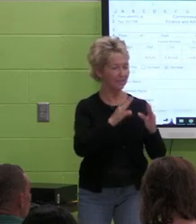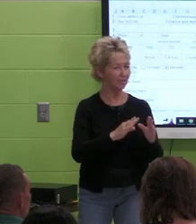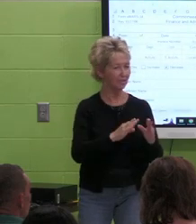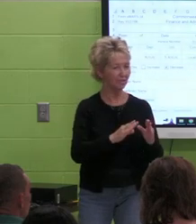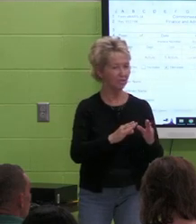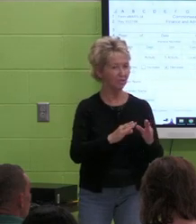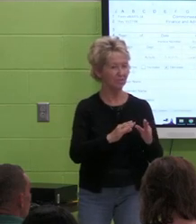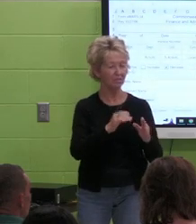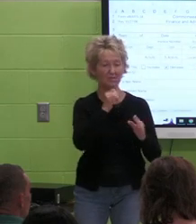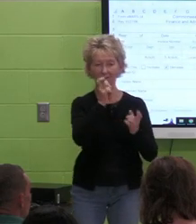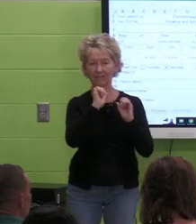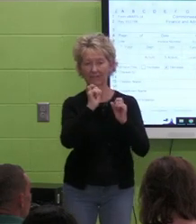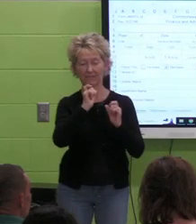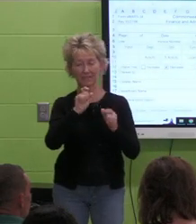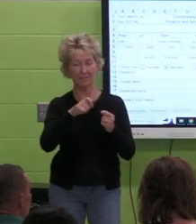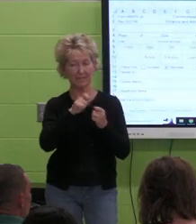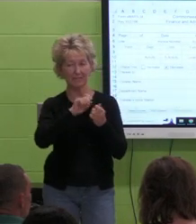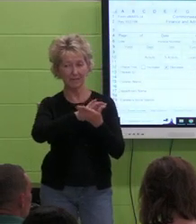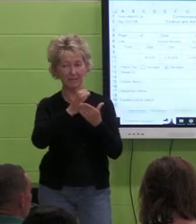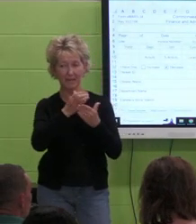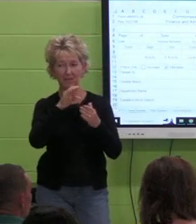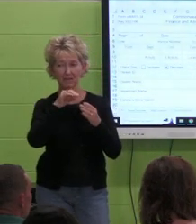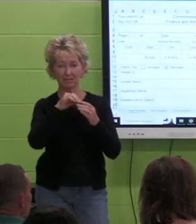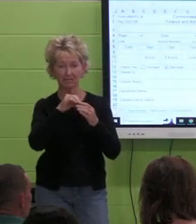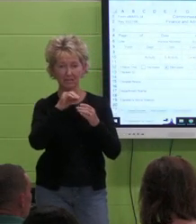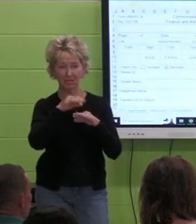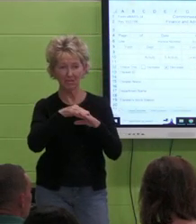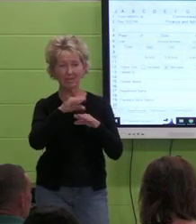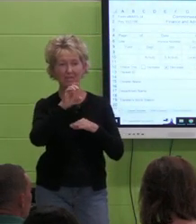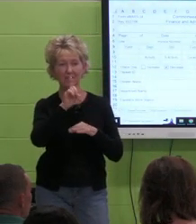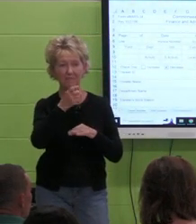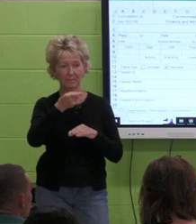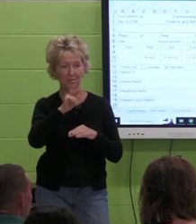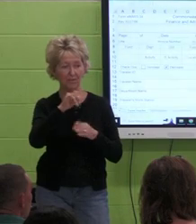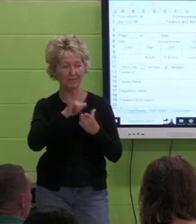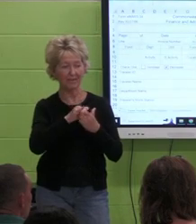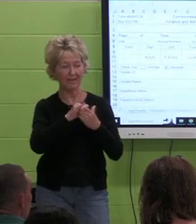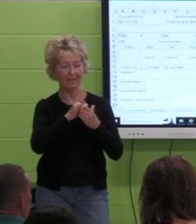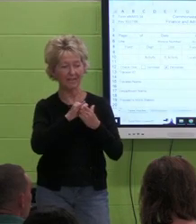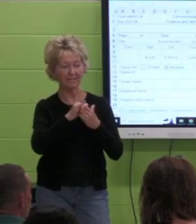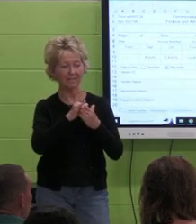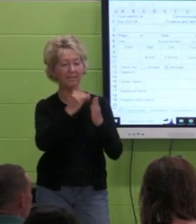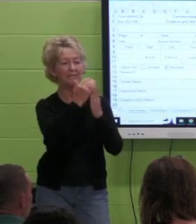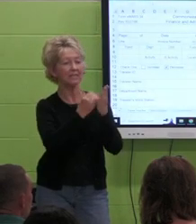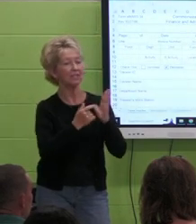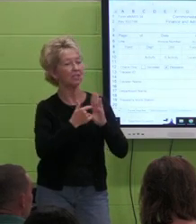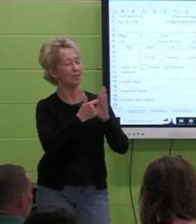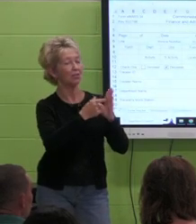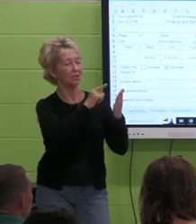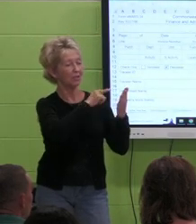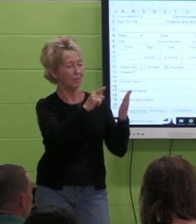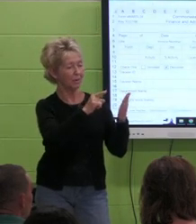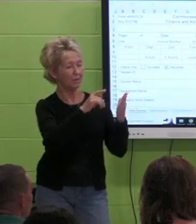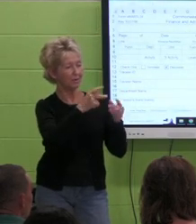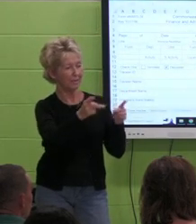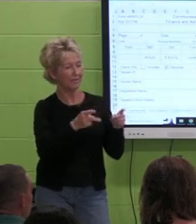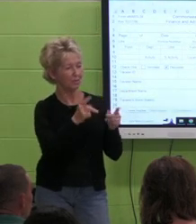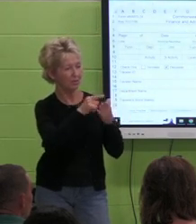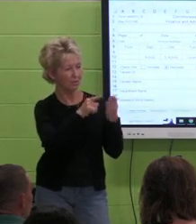allotted anything on that DPR and on that list there is a place to check mark where your like